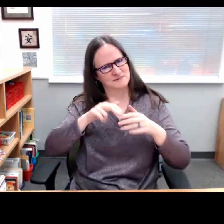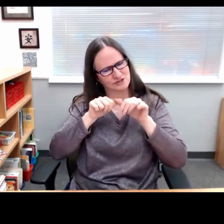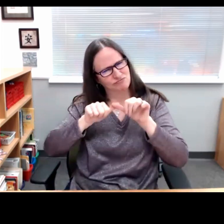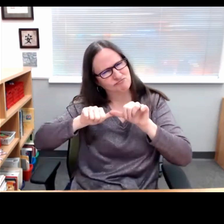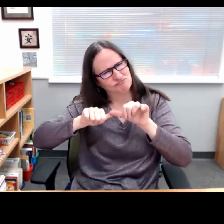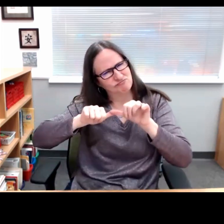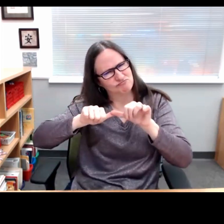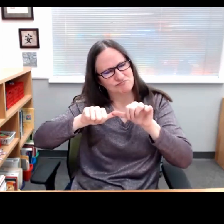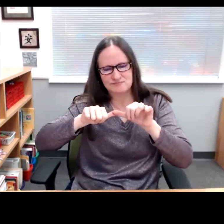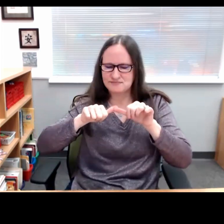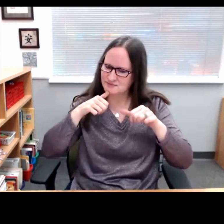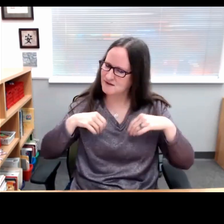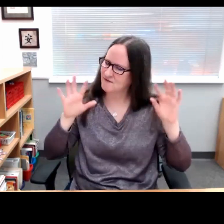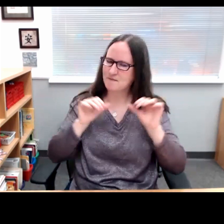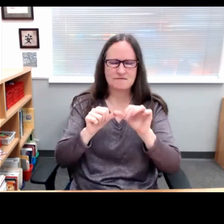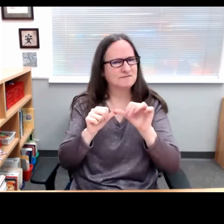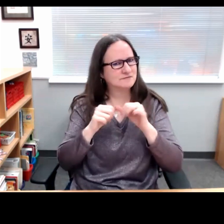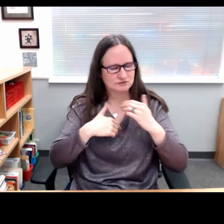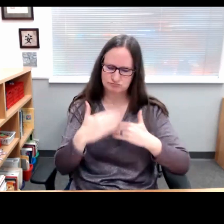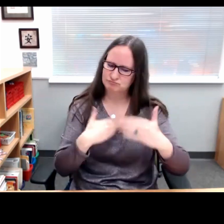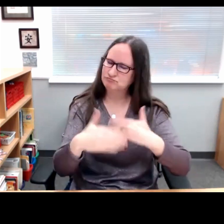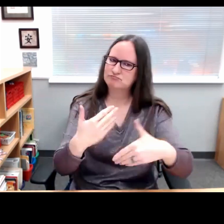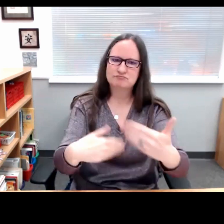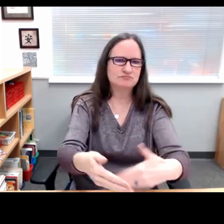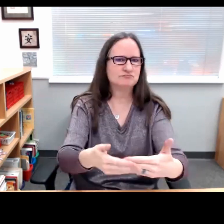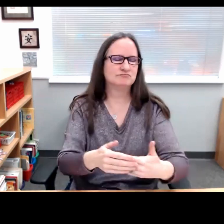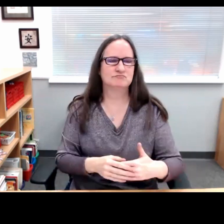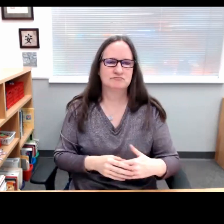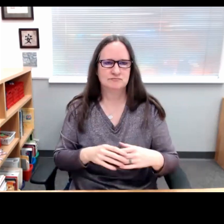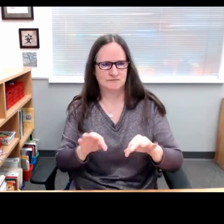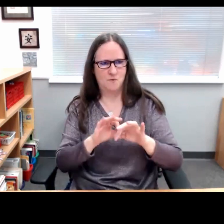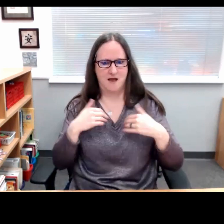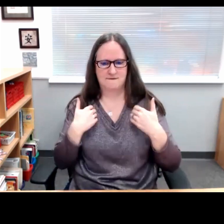thrive and survive and to be resilient, not to give up, to keep moving forward.